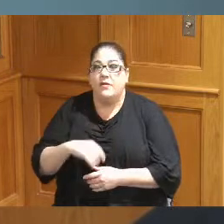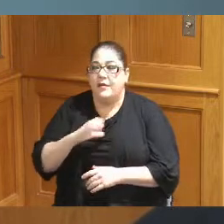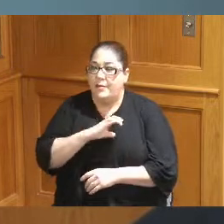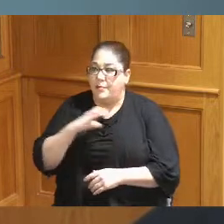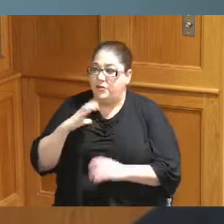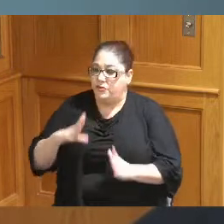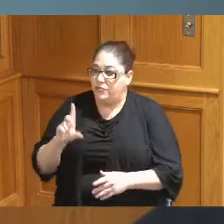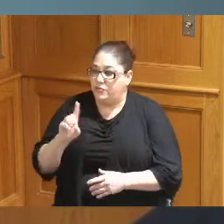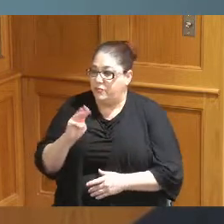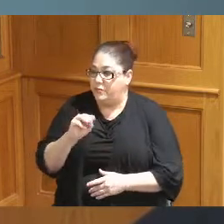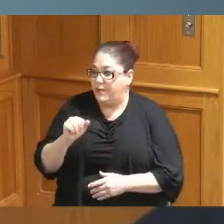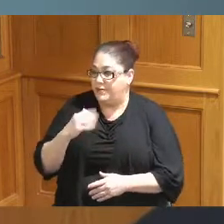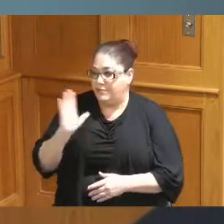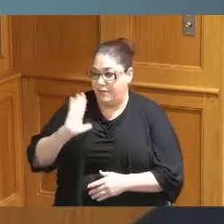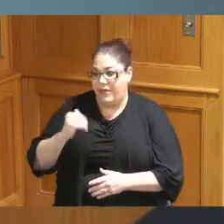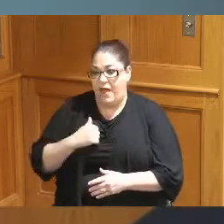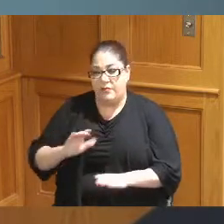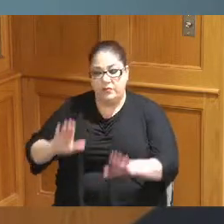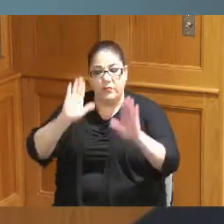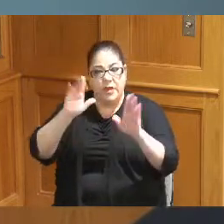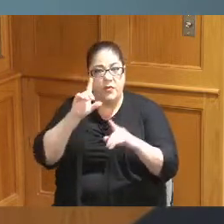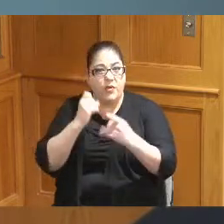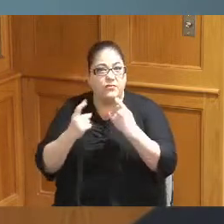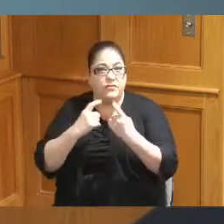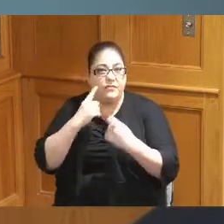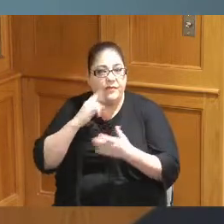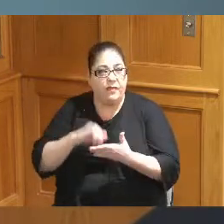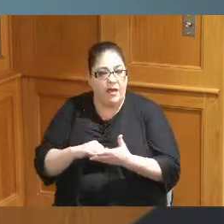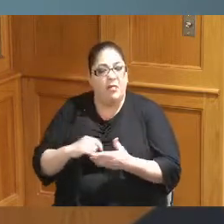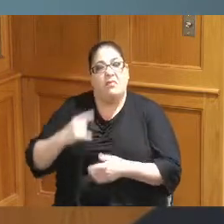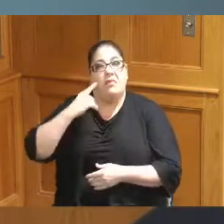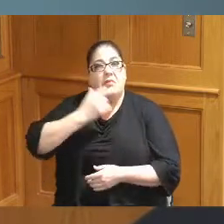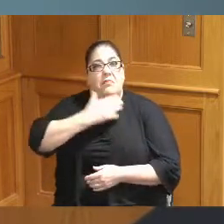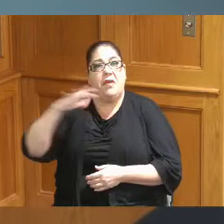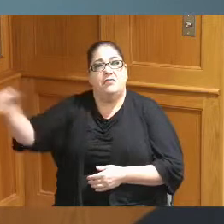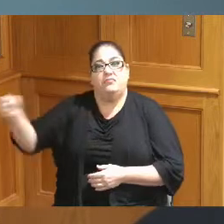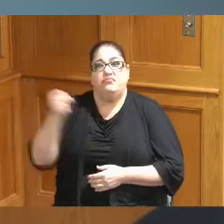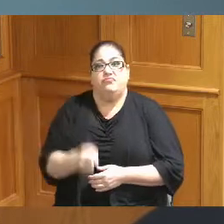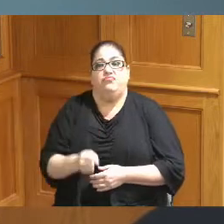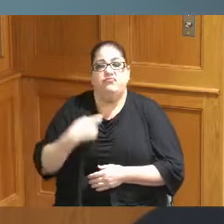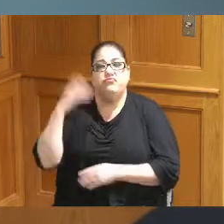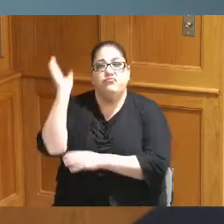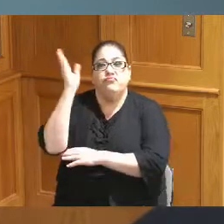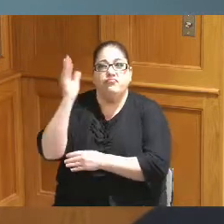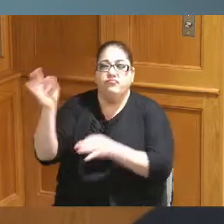some great questions and we thought it would be best to have you come and present at the